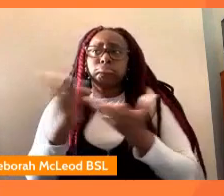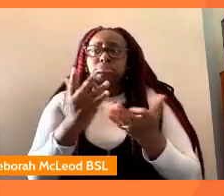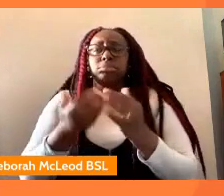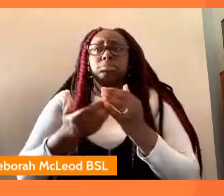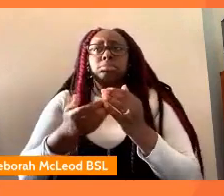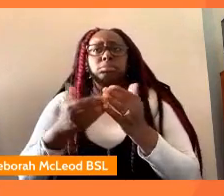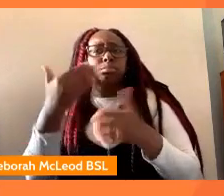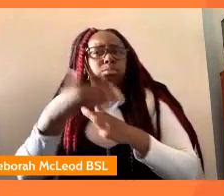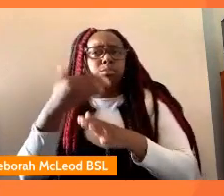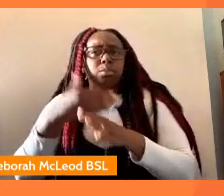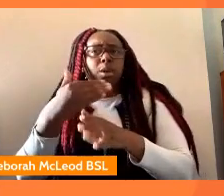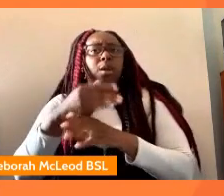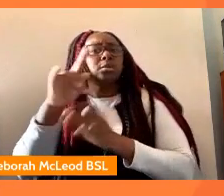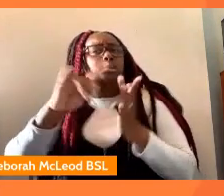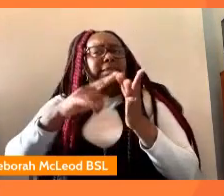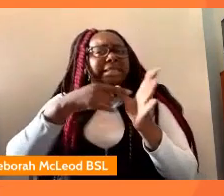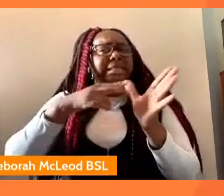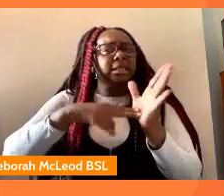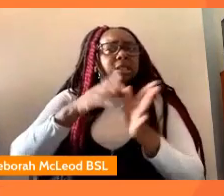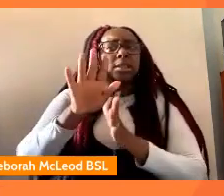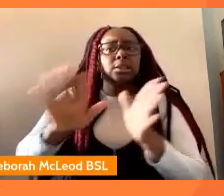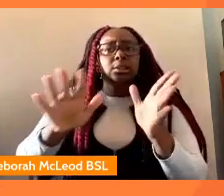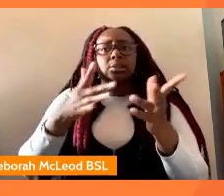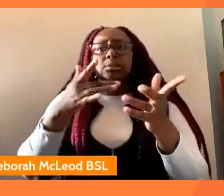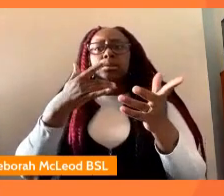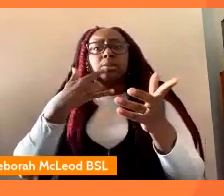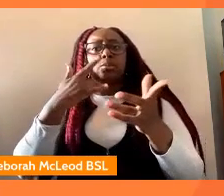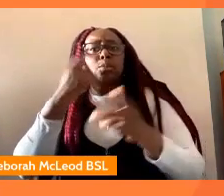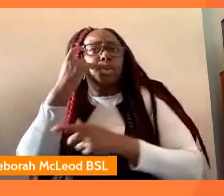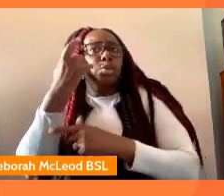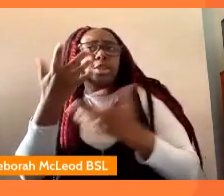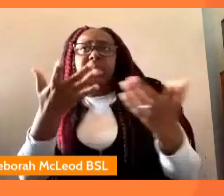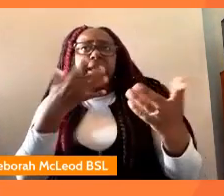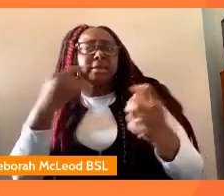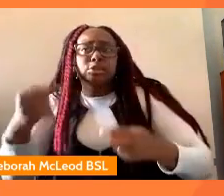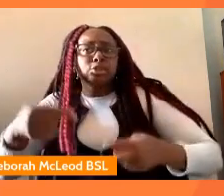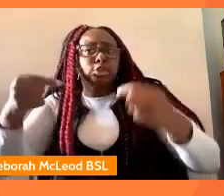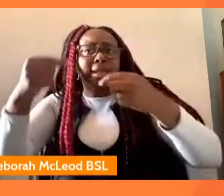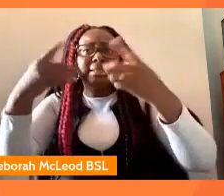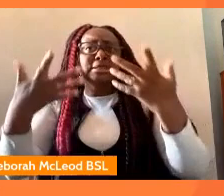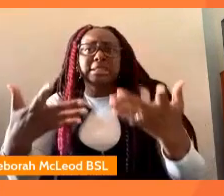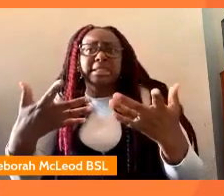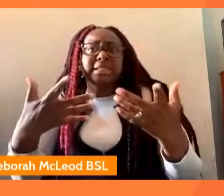So, Ian, do you want to just kick us off and say what you think the challenges are and what some of the solutions might be?